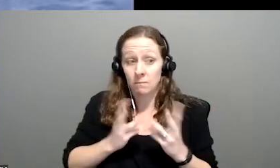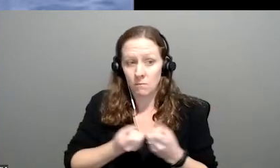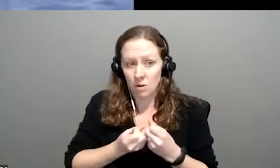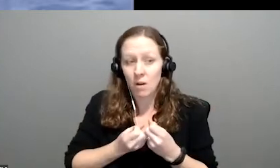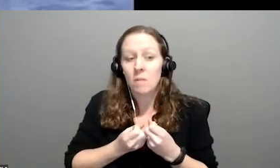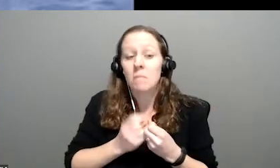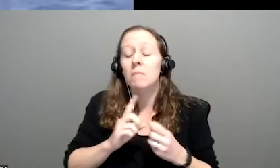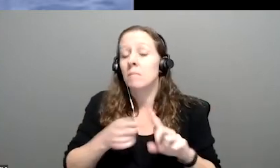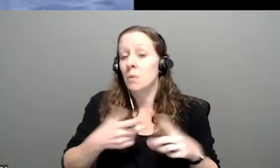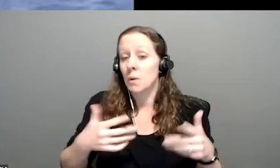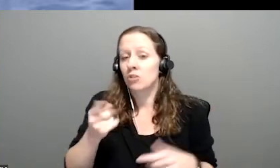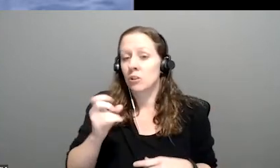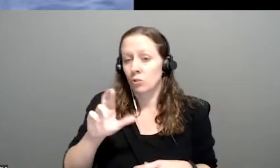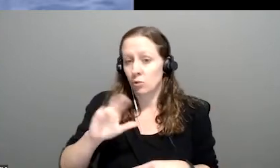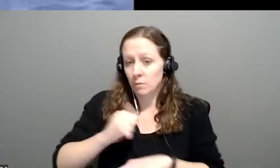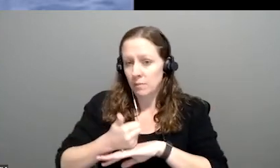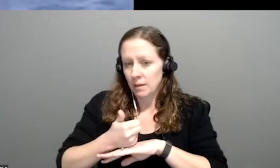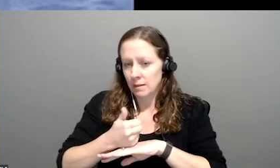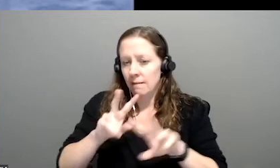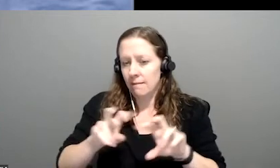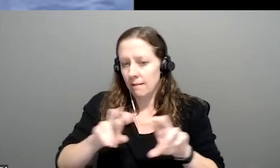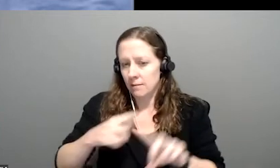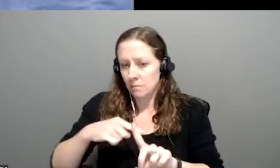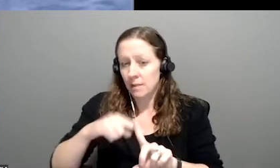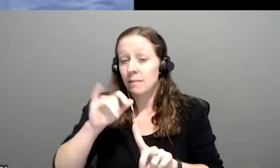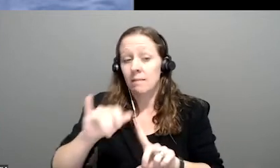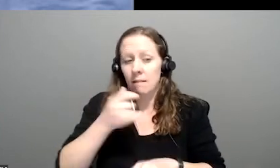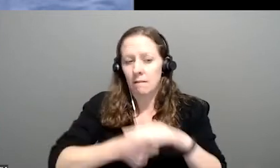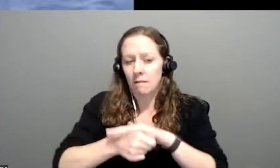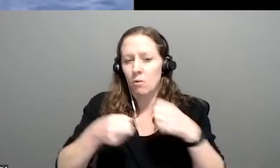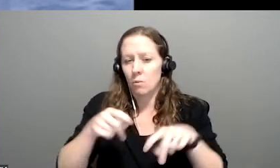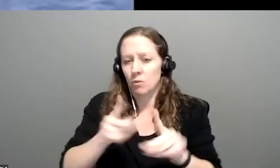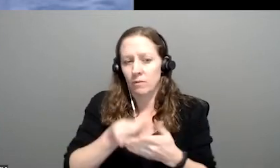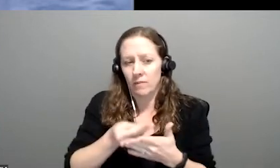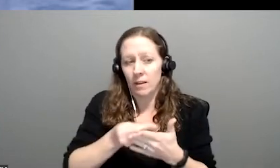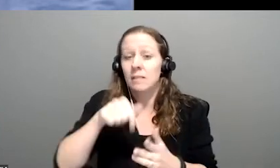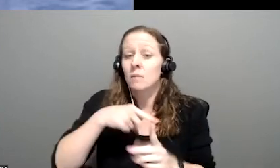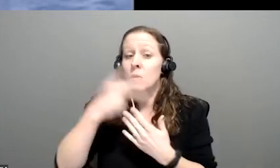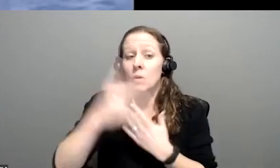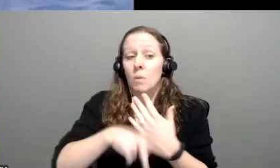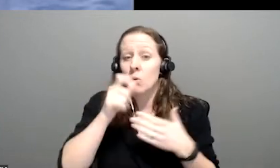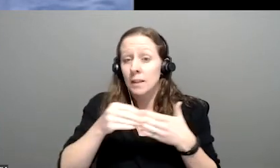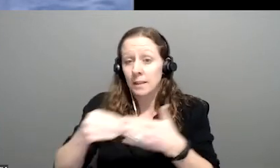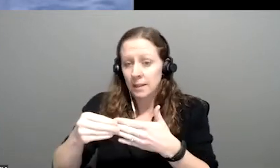in the context of the Opportunities Fund program. This program is led by the Employment and Social